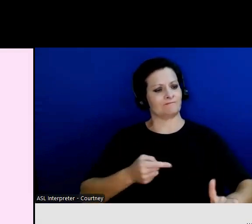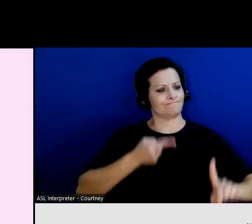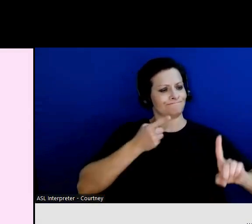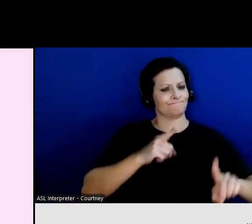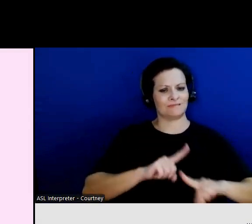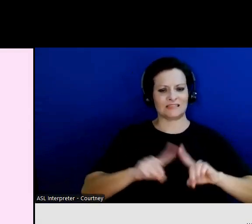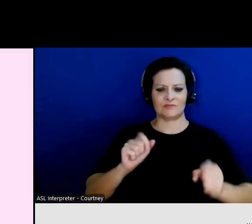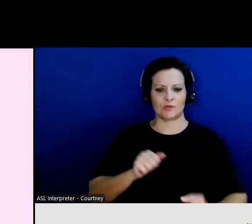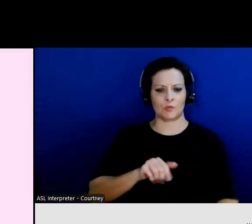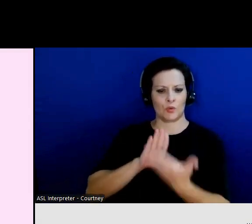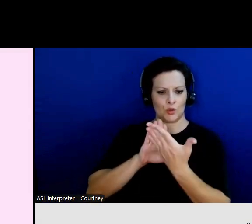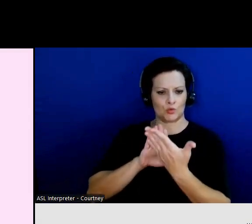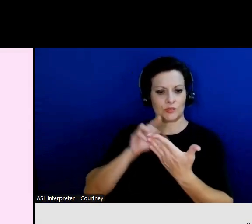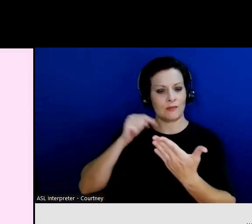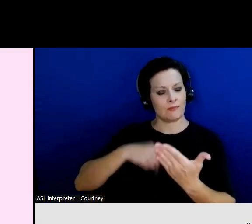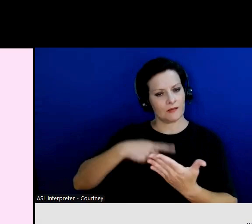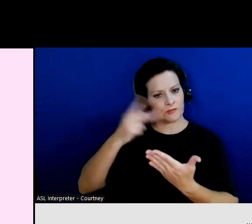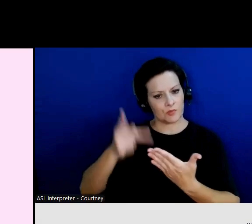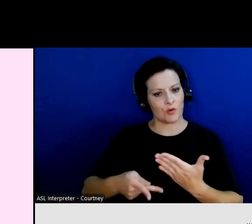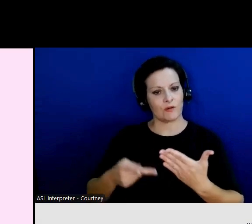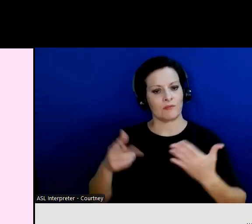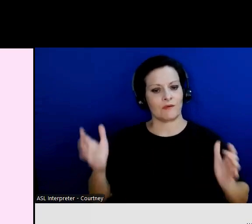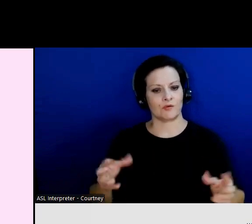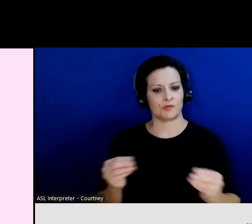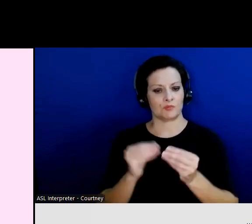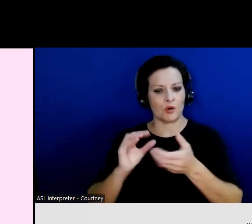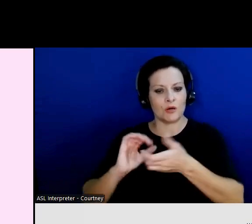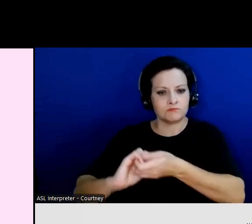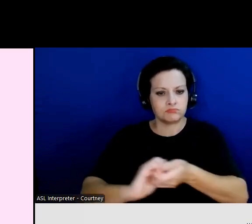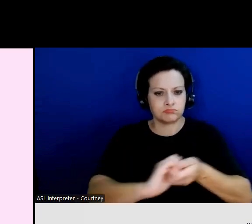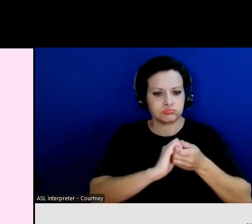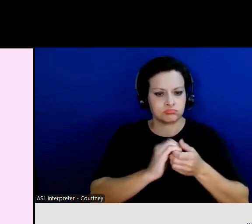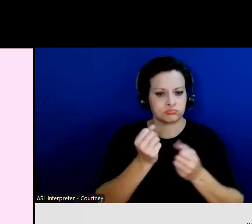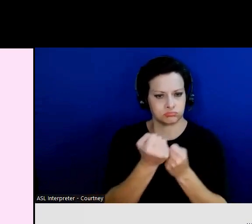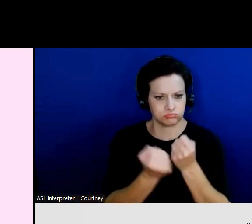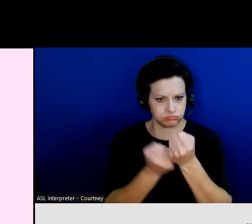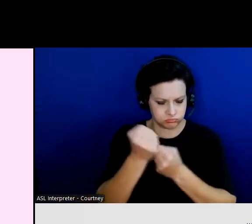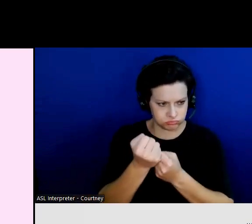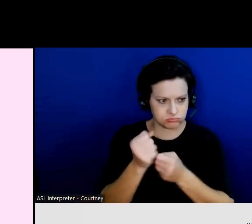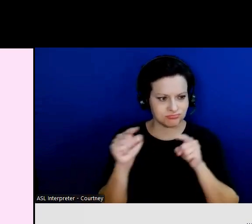This program encourages collaboration between these fields and supports work